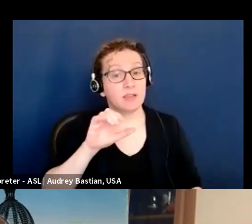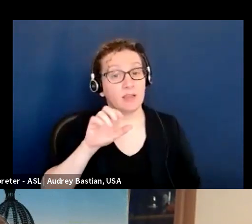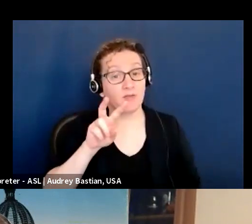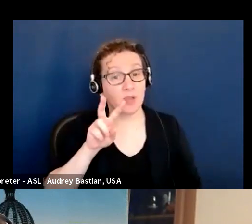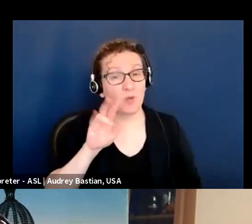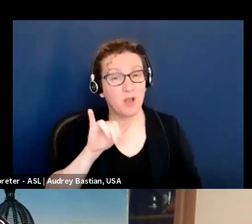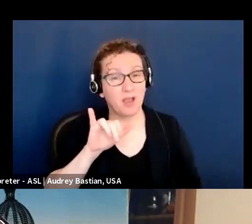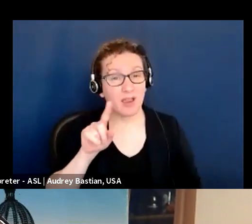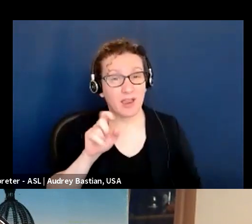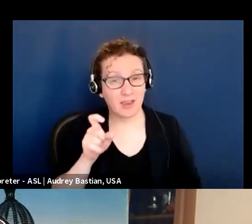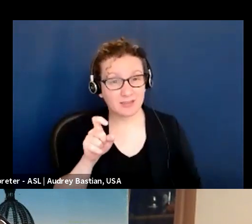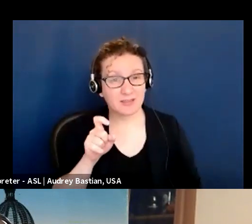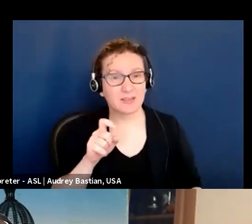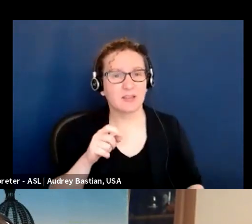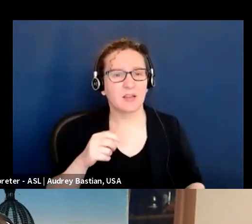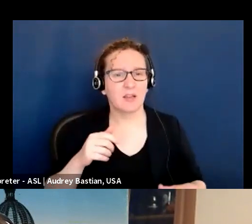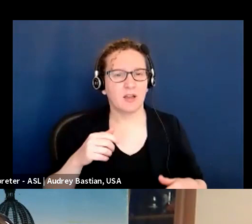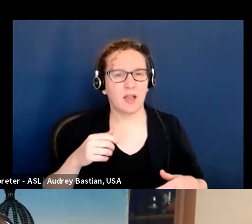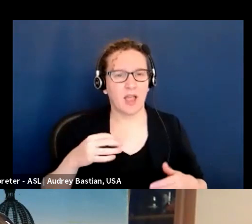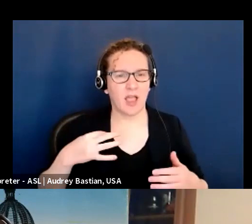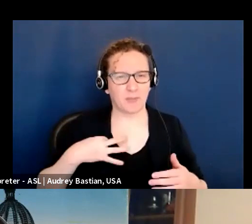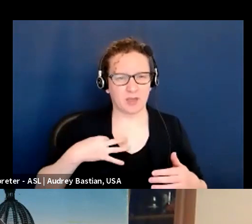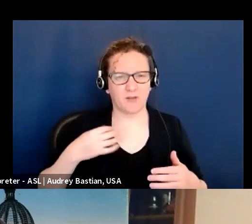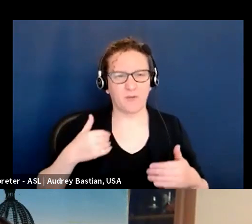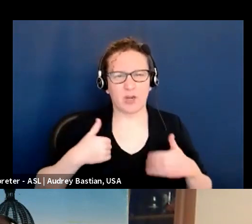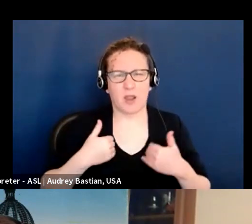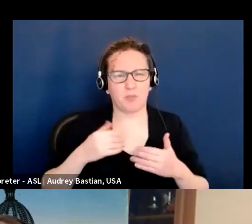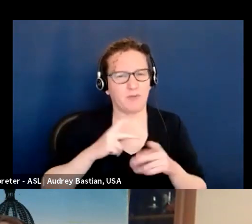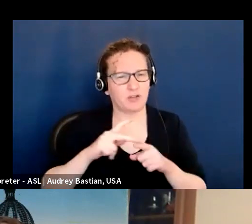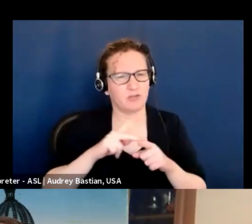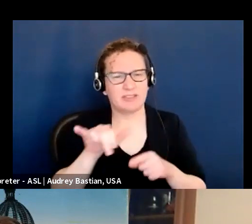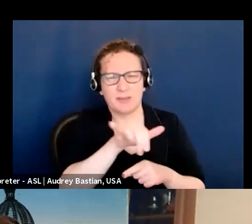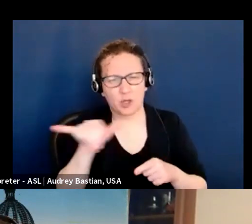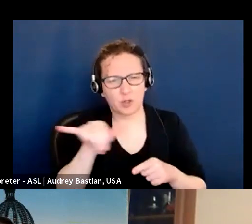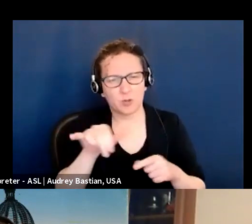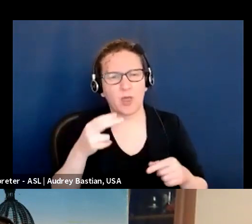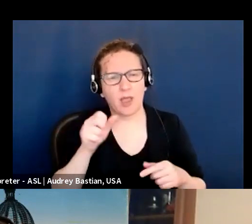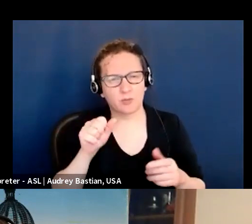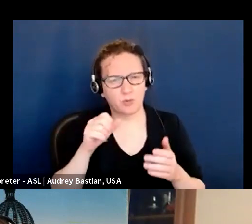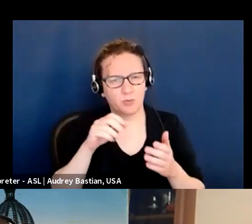application is super similar to the high school program. So it's a written application for the